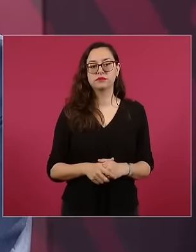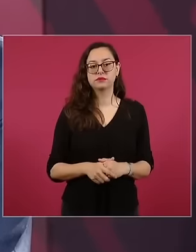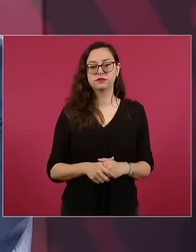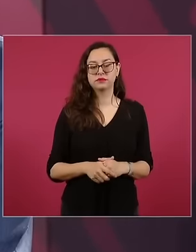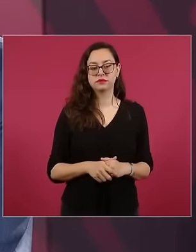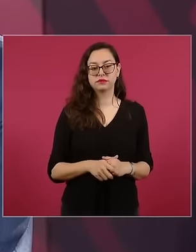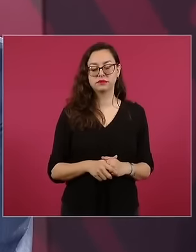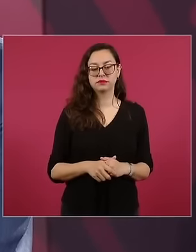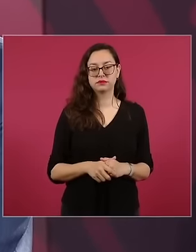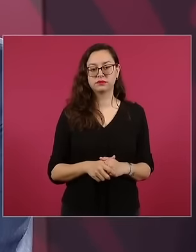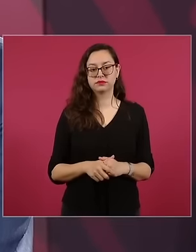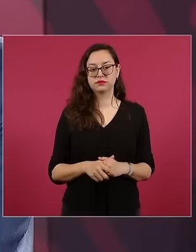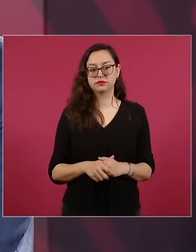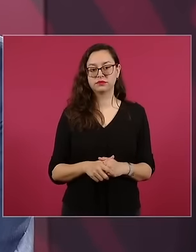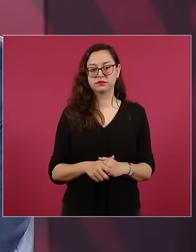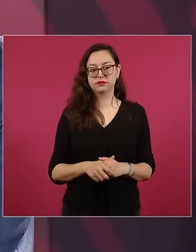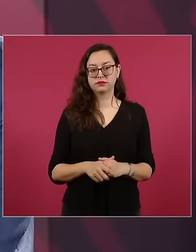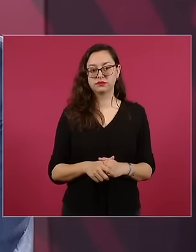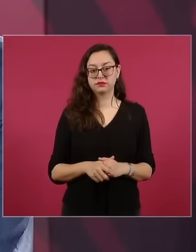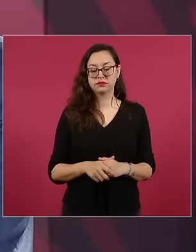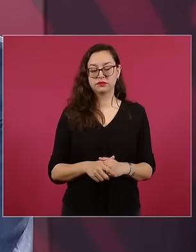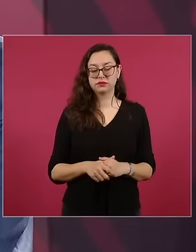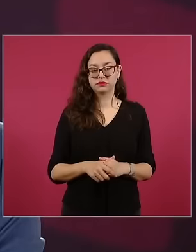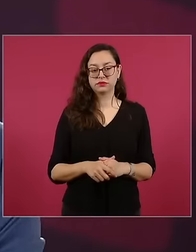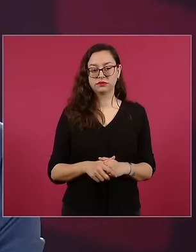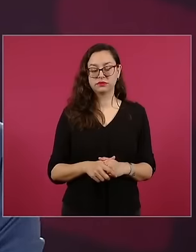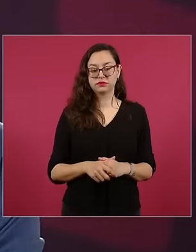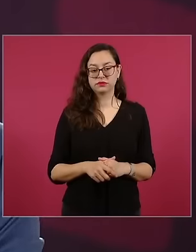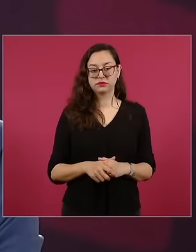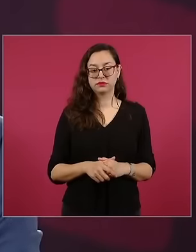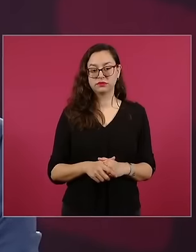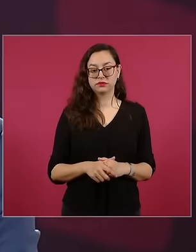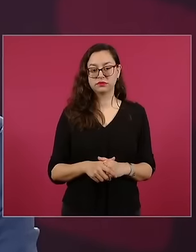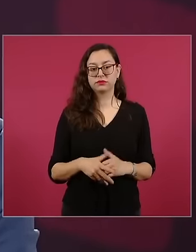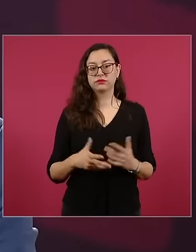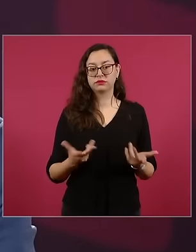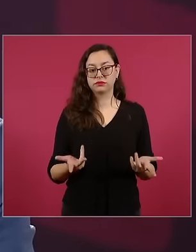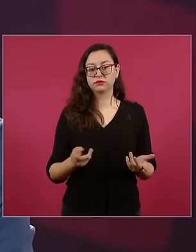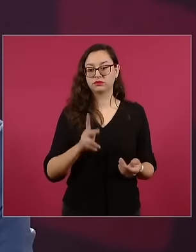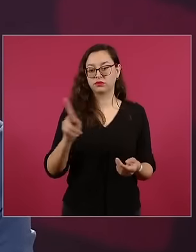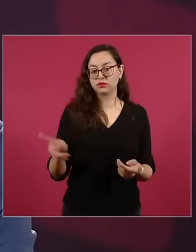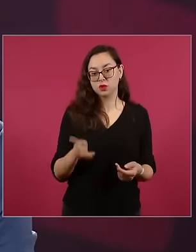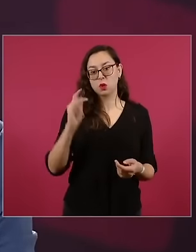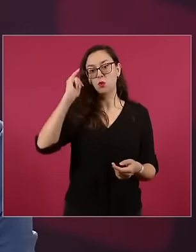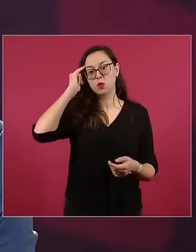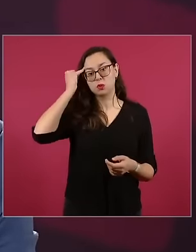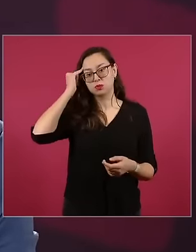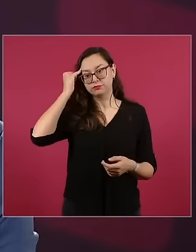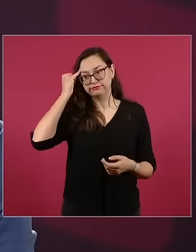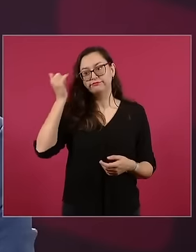recognize the indigenous peoples, the